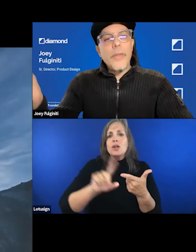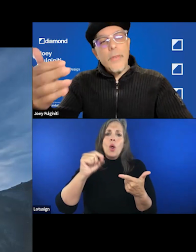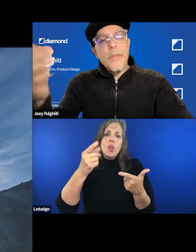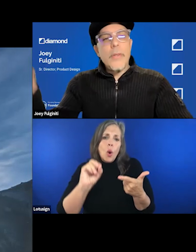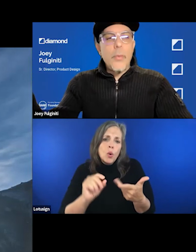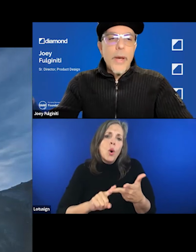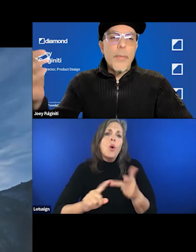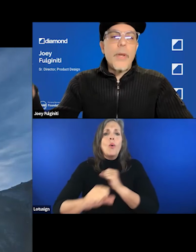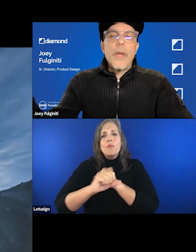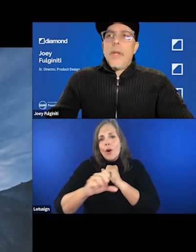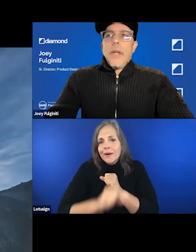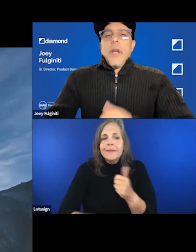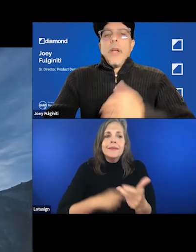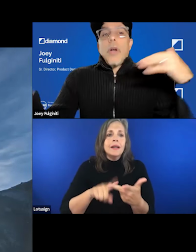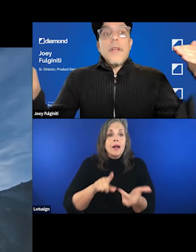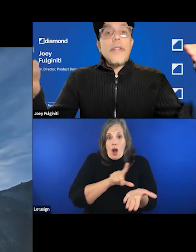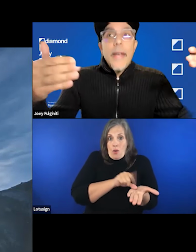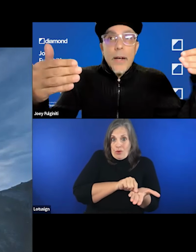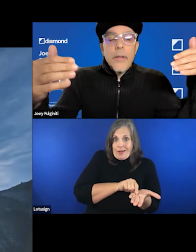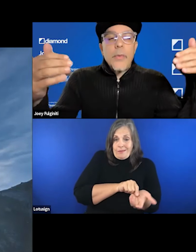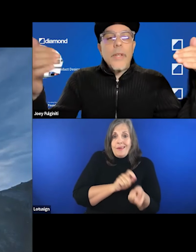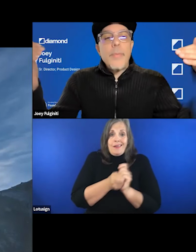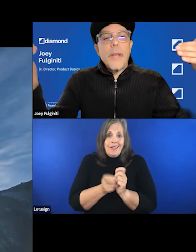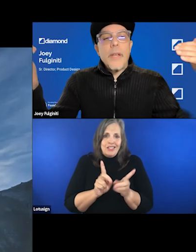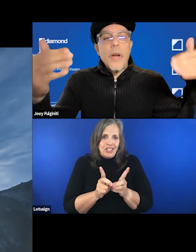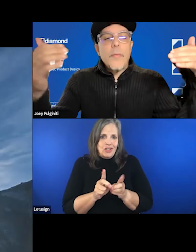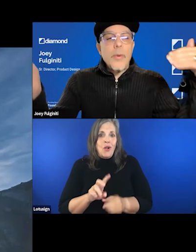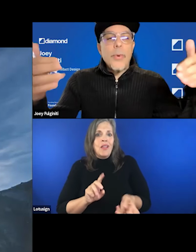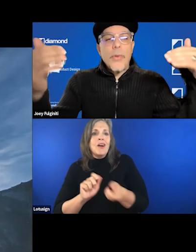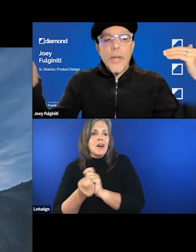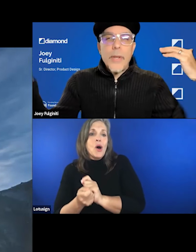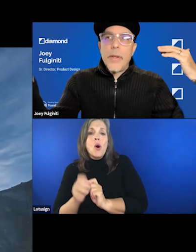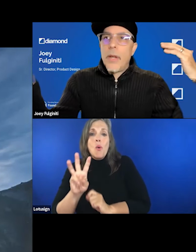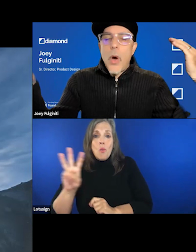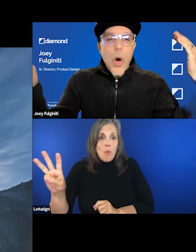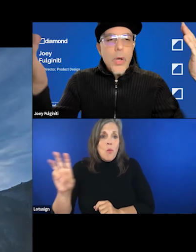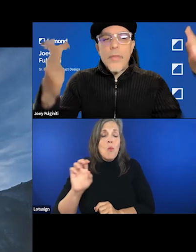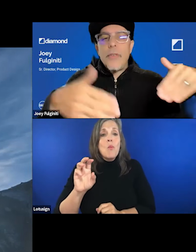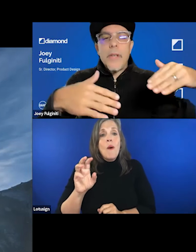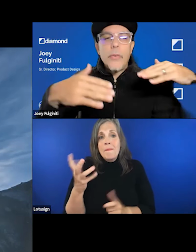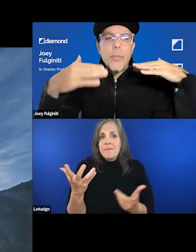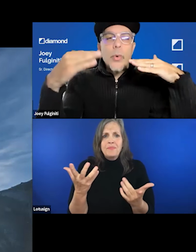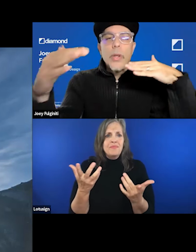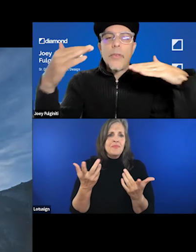to digital web got into data really big wireframe prototyping all of these things are more or less